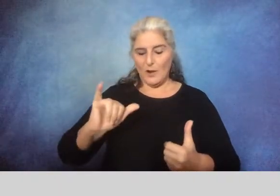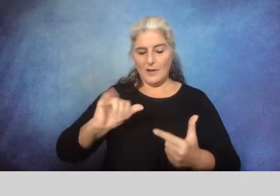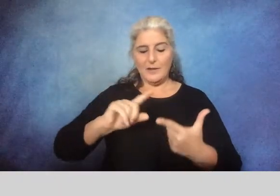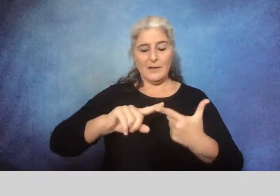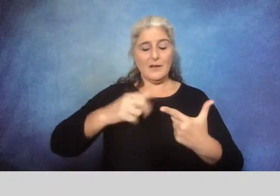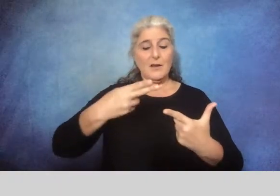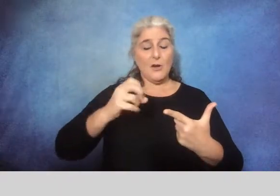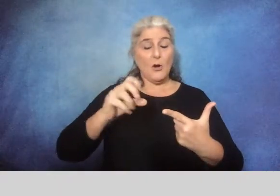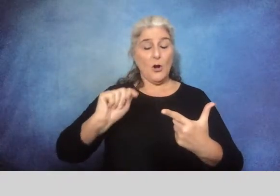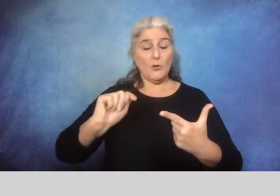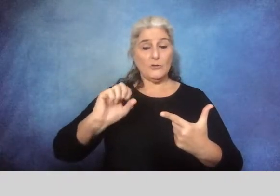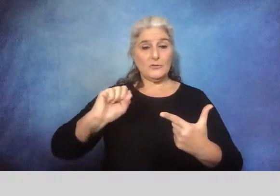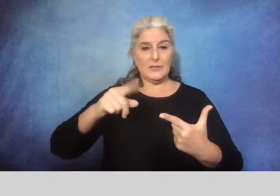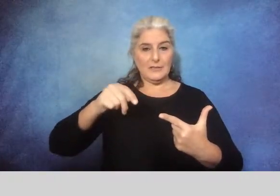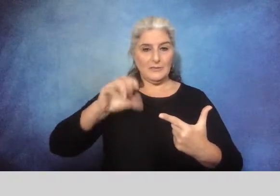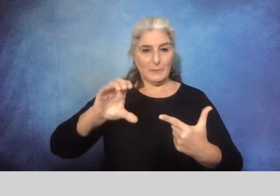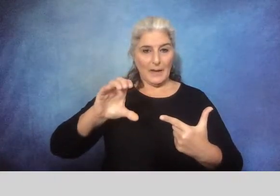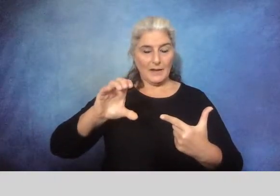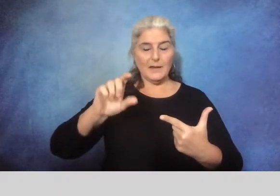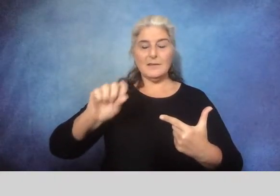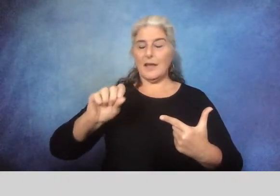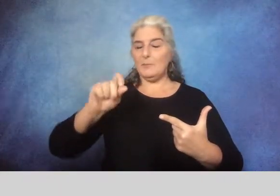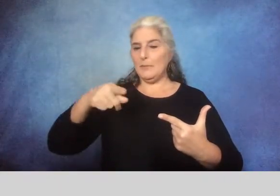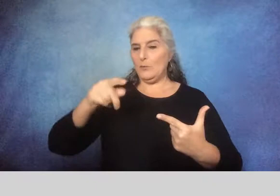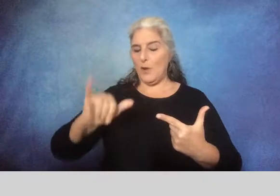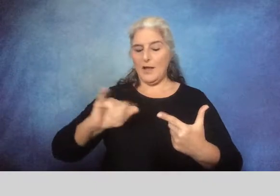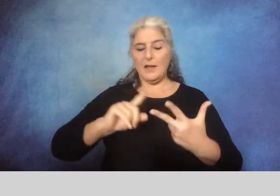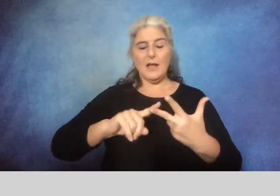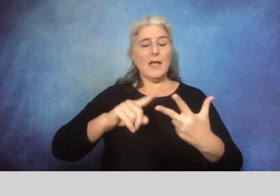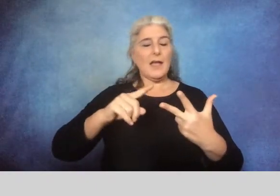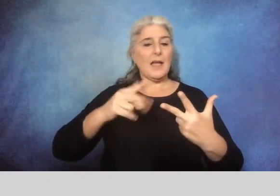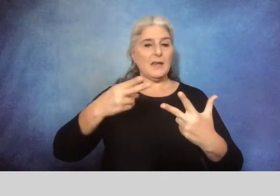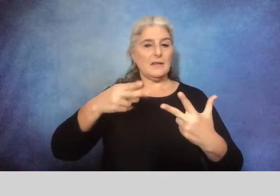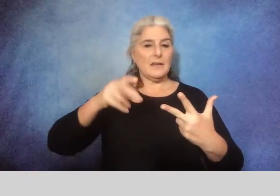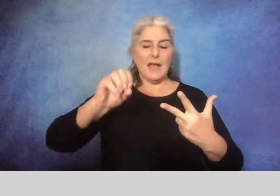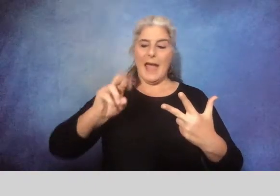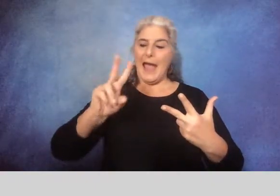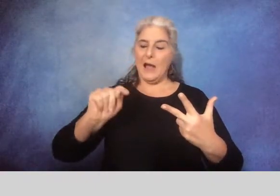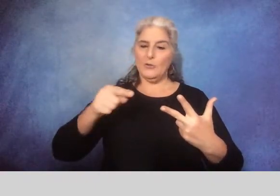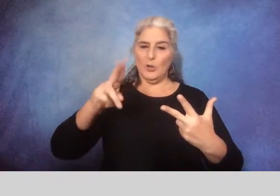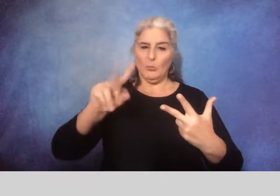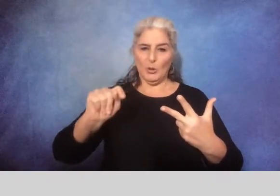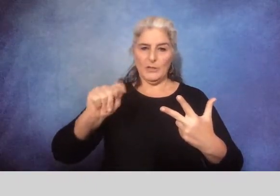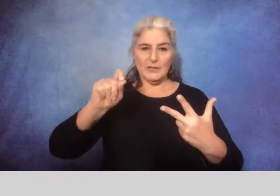the other is output.py. We will see what these files does in next coming section